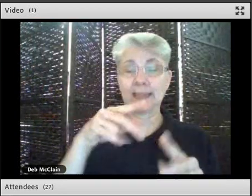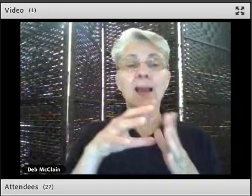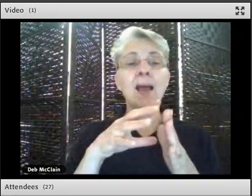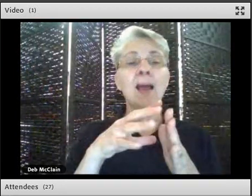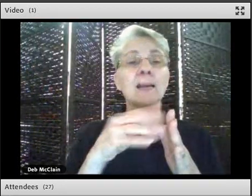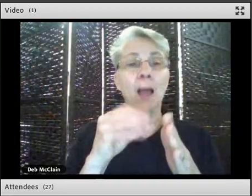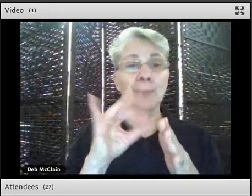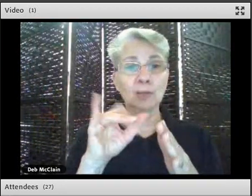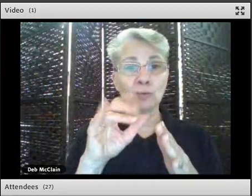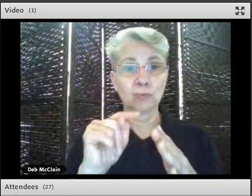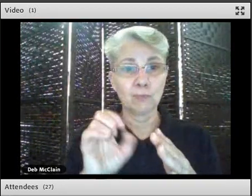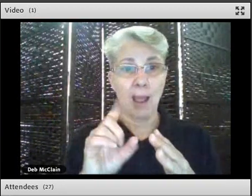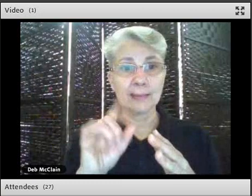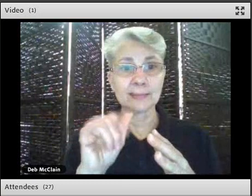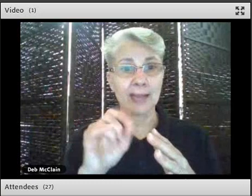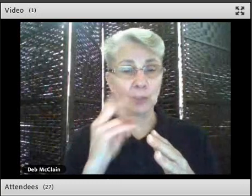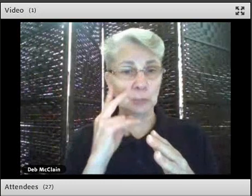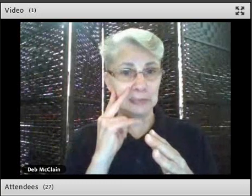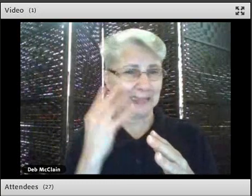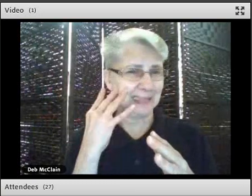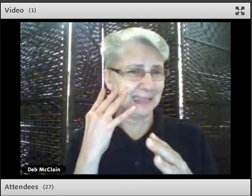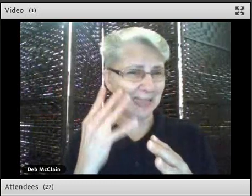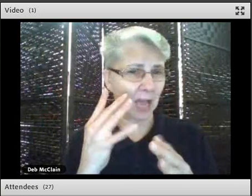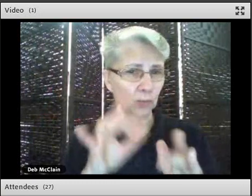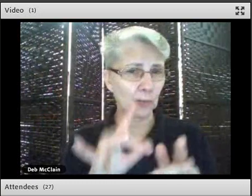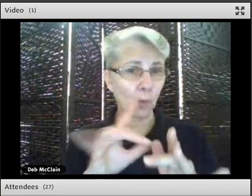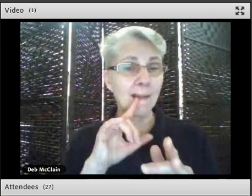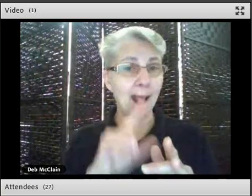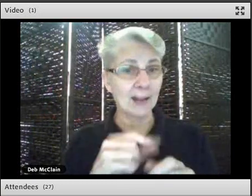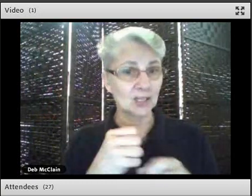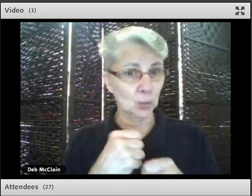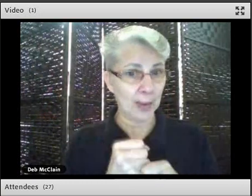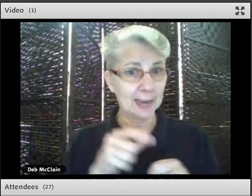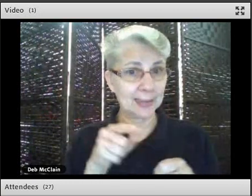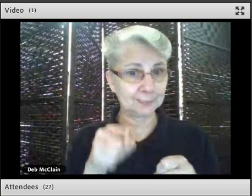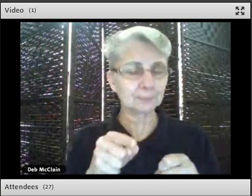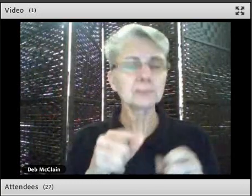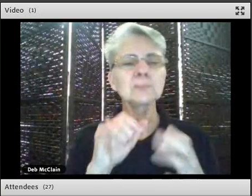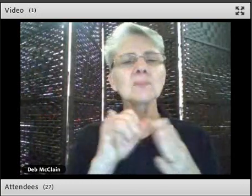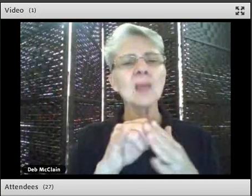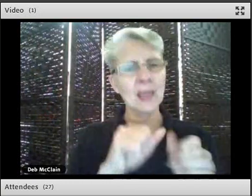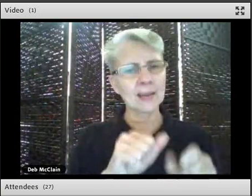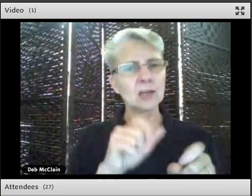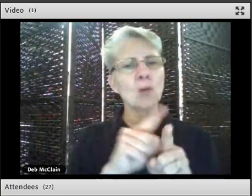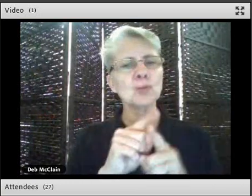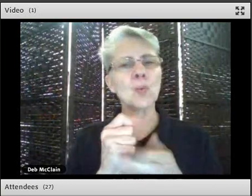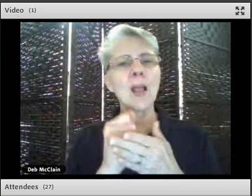that can also help you if this information is not there to deduce that.